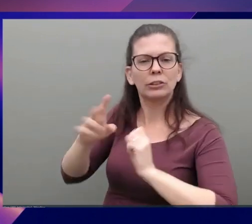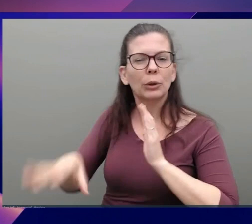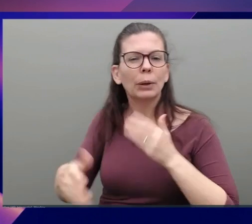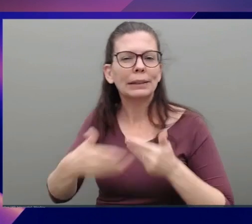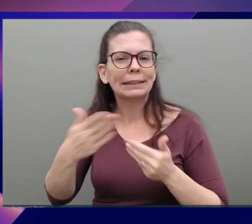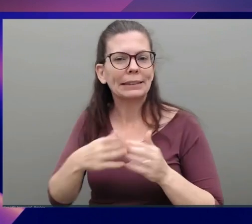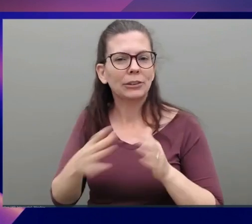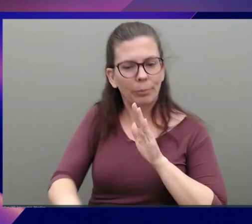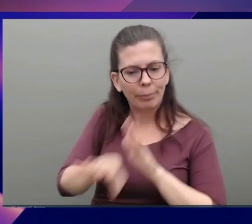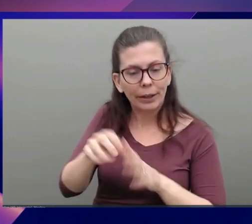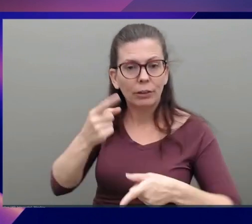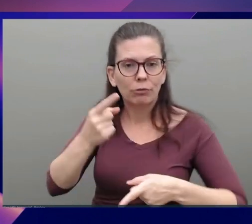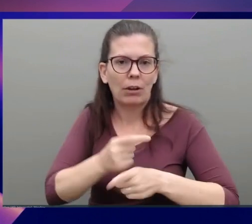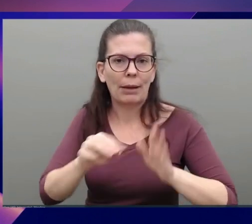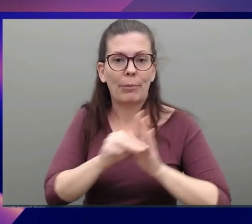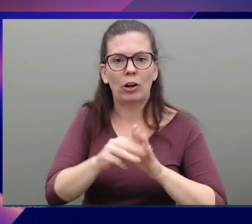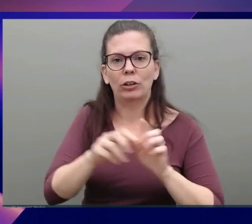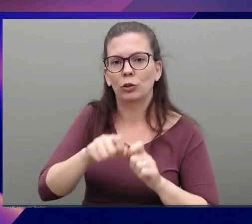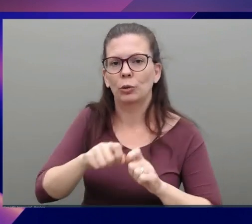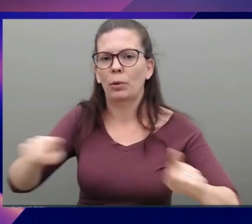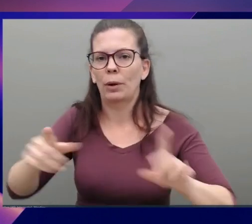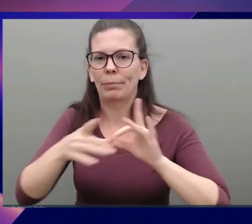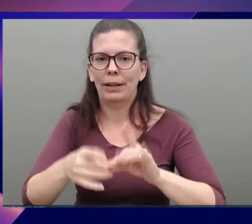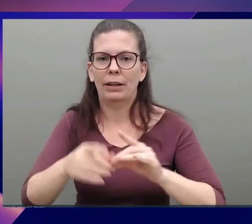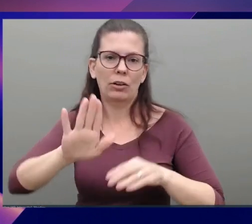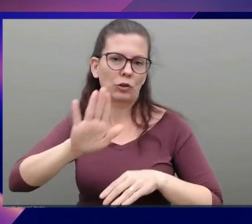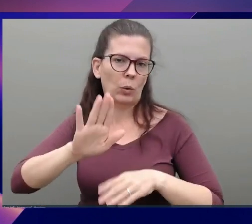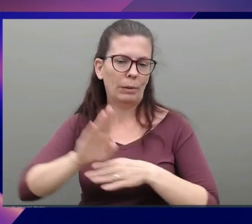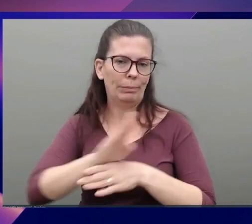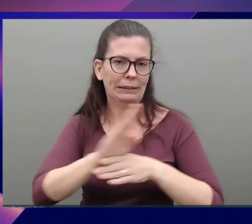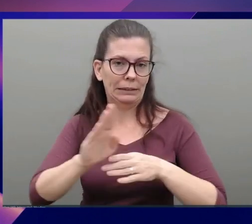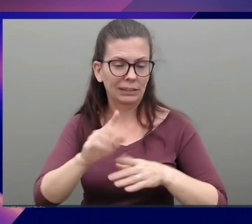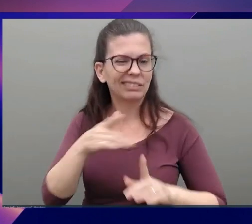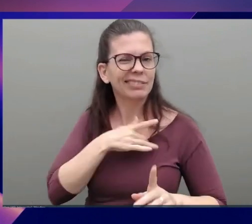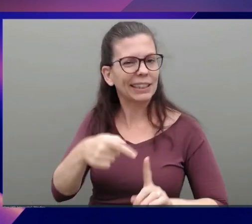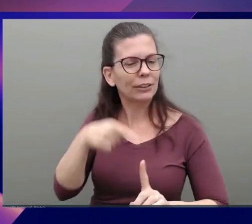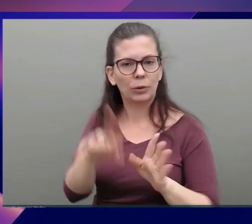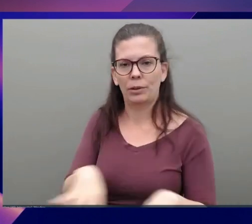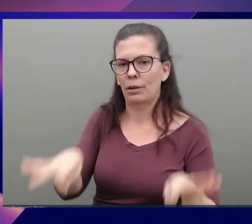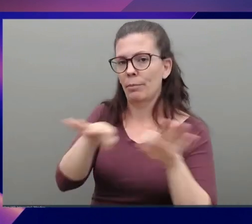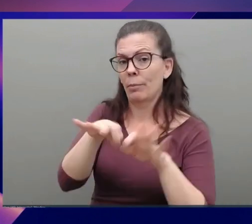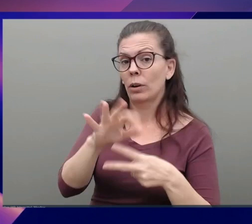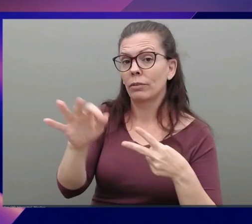based on your business requirements. This is often a key feature to enable transitioning the ML workflow